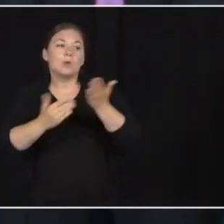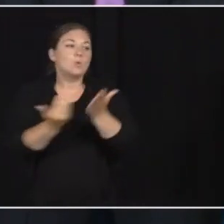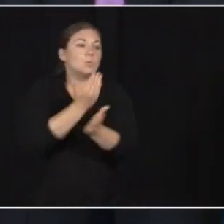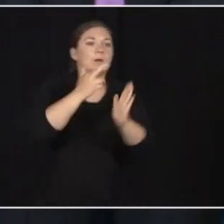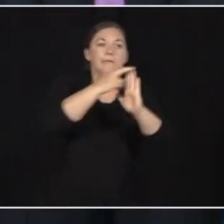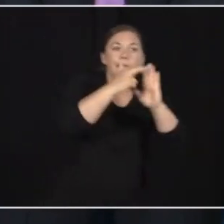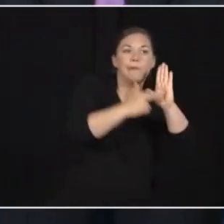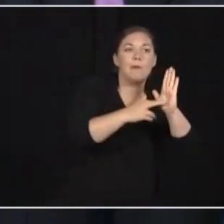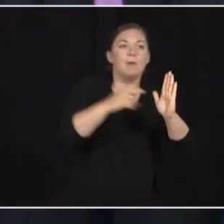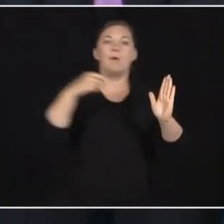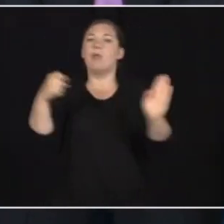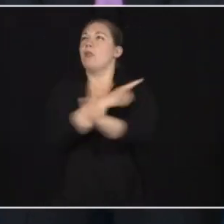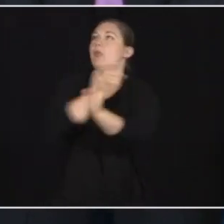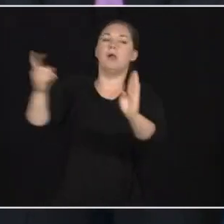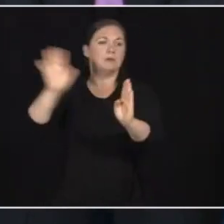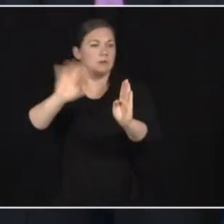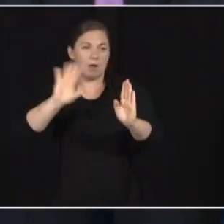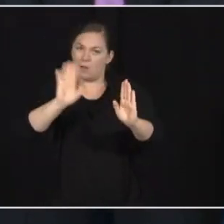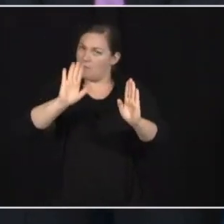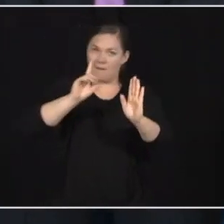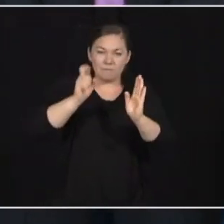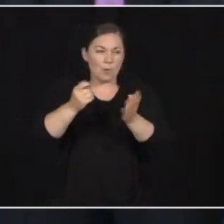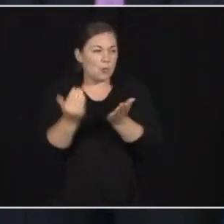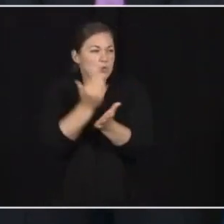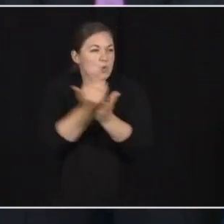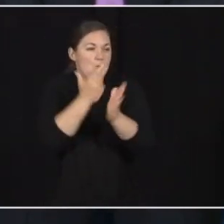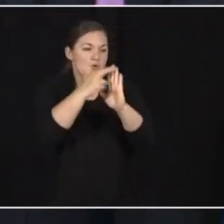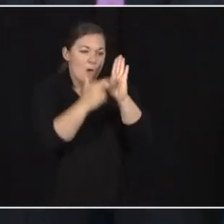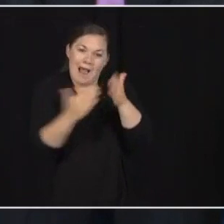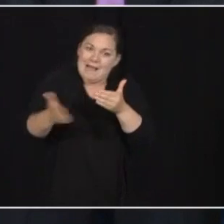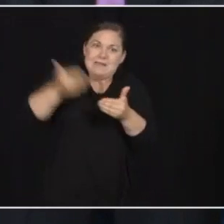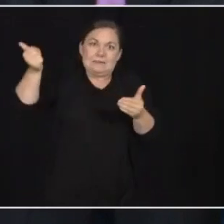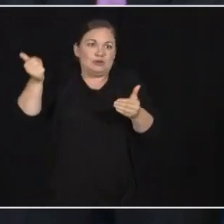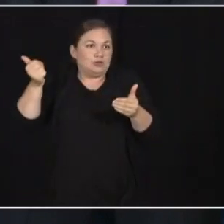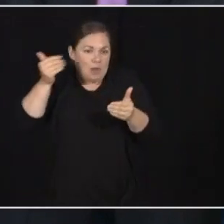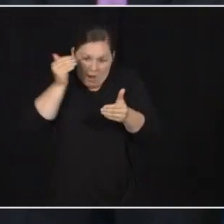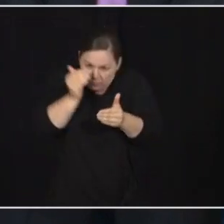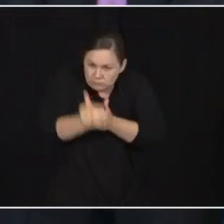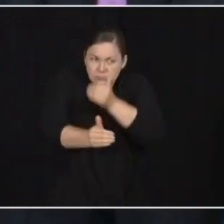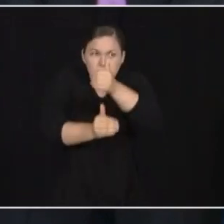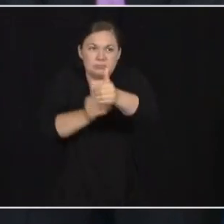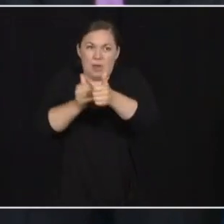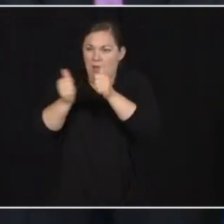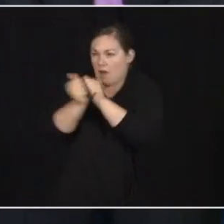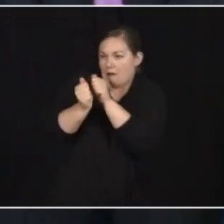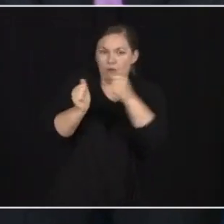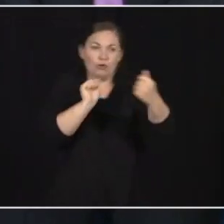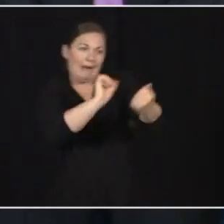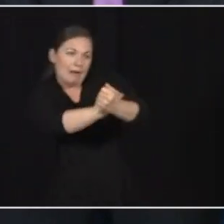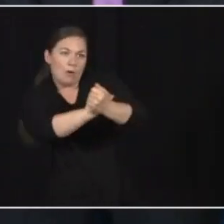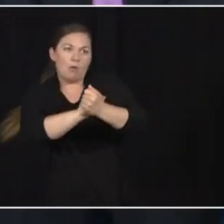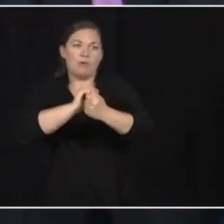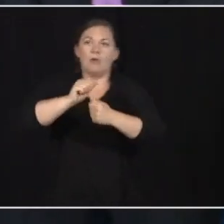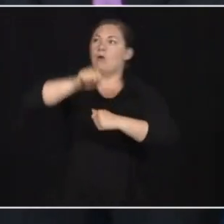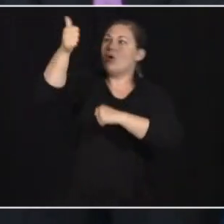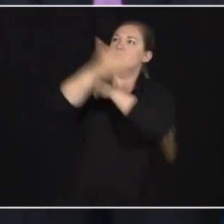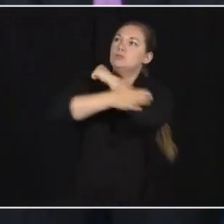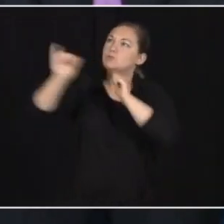cut red tape regulations and make sure there's incentives to continue moving forward and being competitive in the global market.